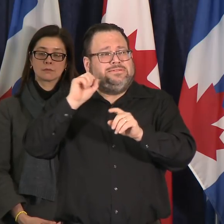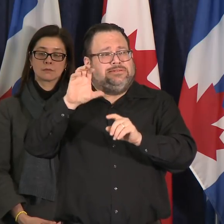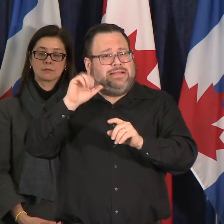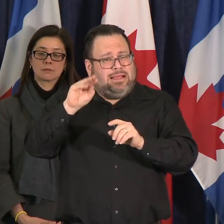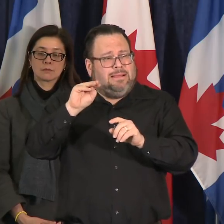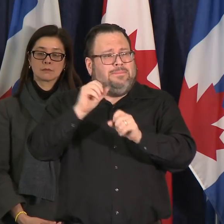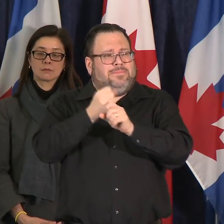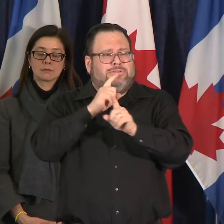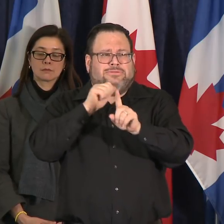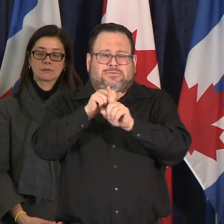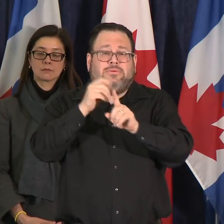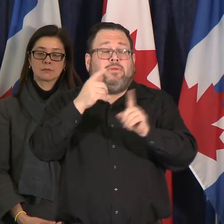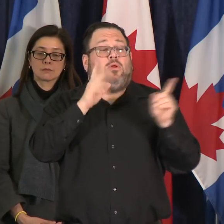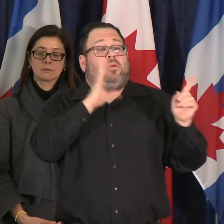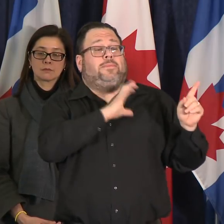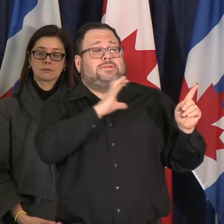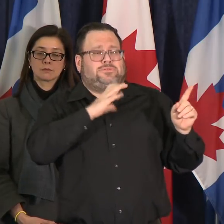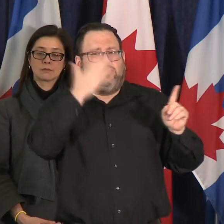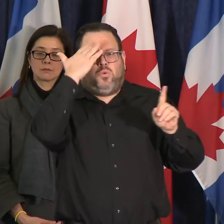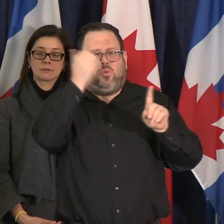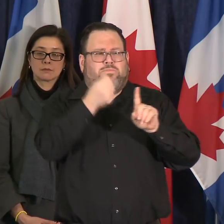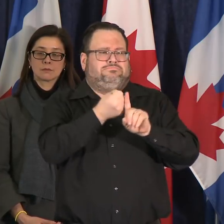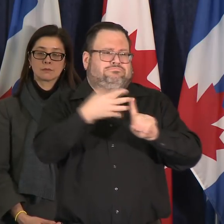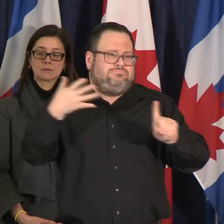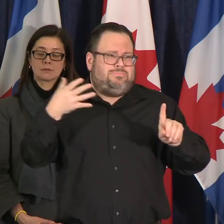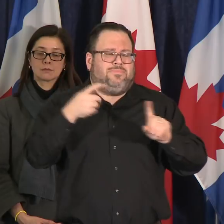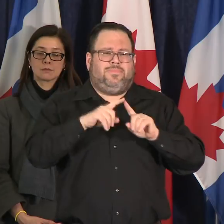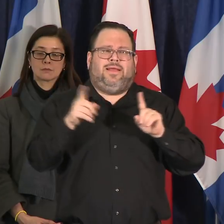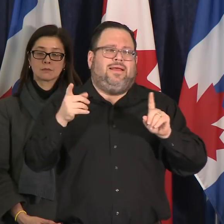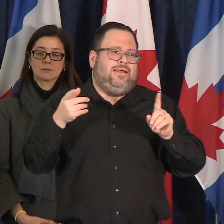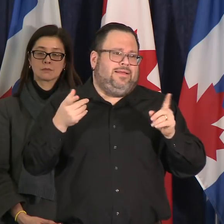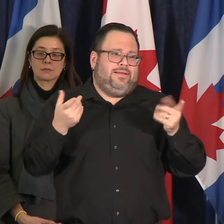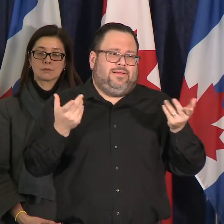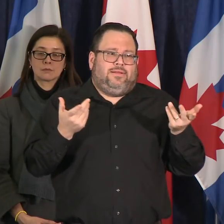just important for all of our residents to understand that that those scams are